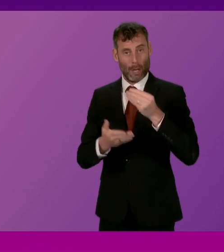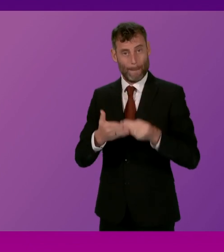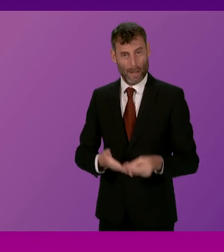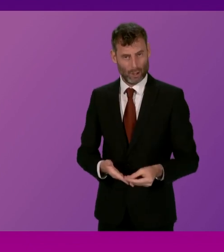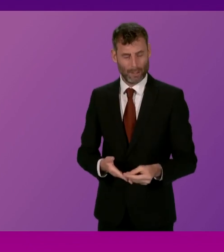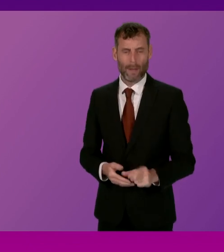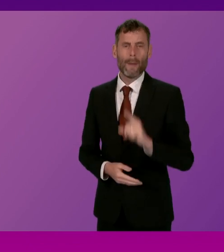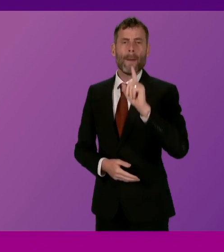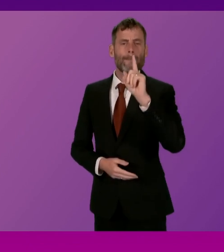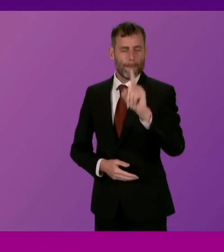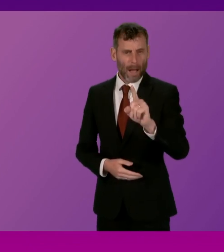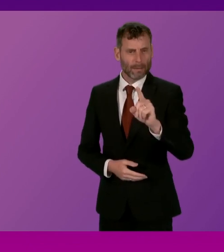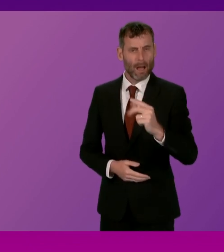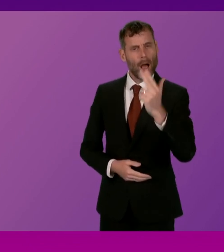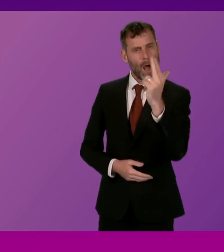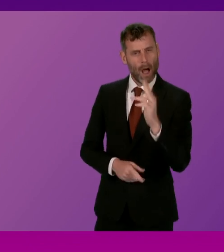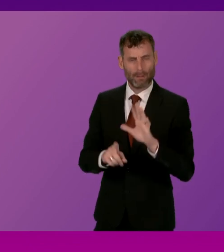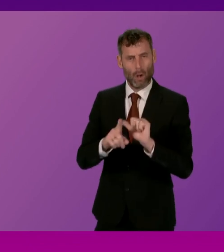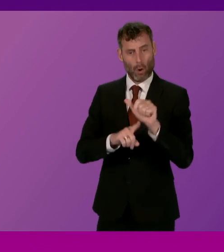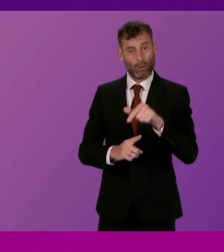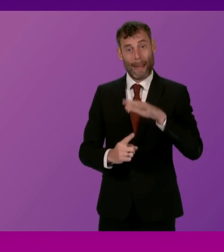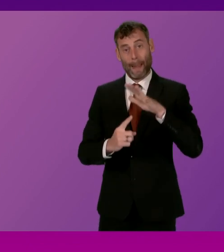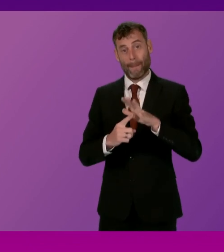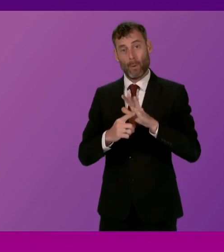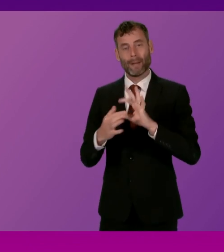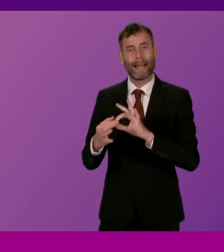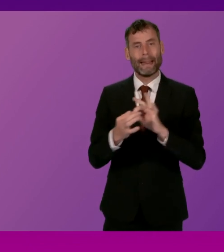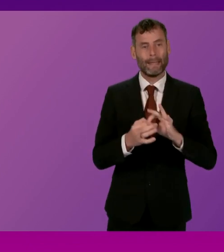and culture sector is one of the primary contributors to that ambition.